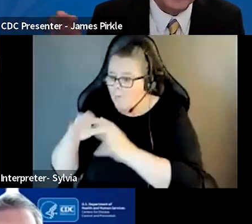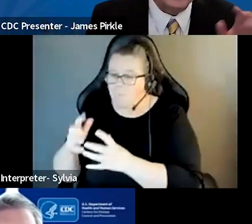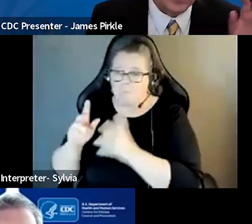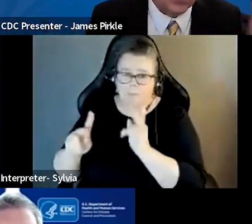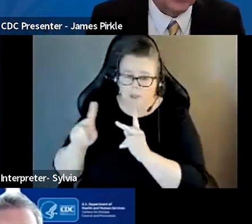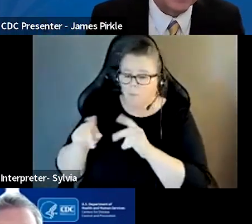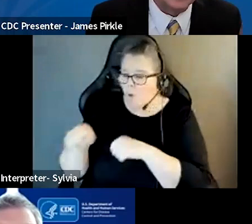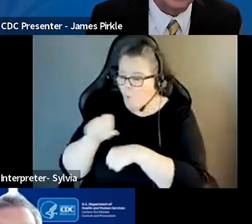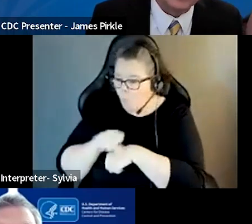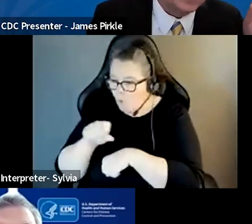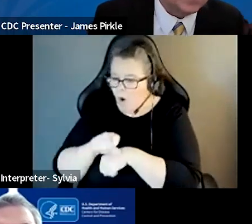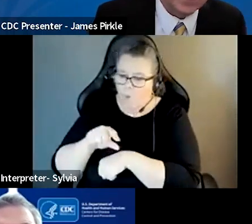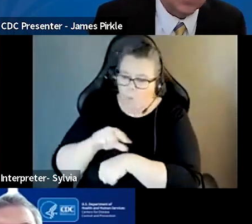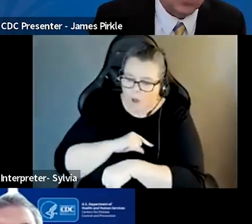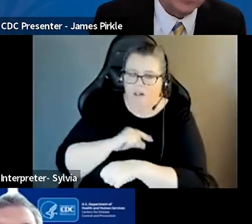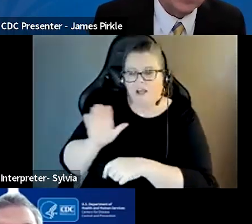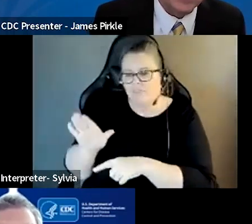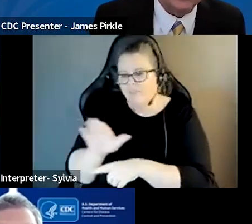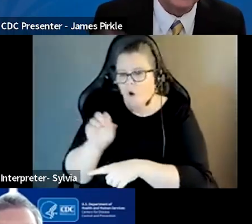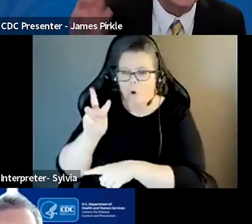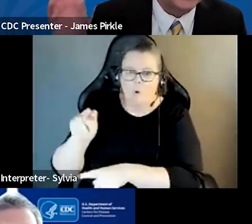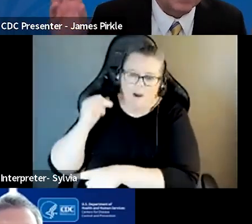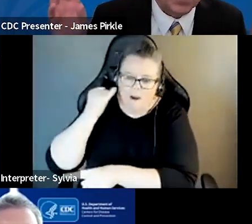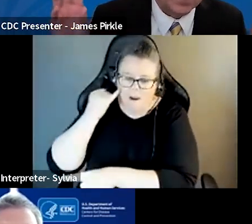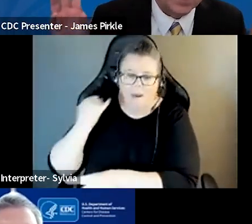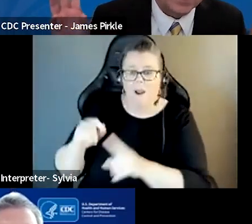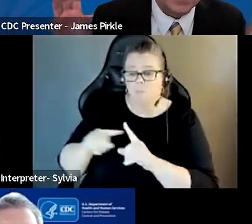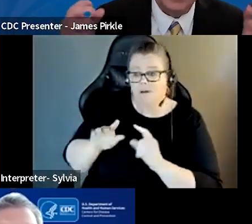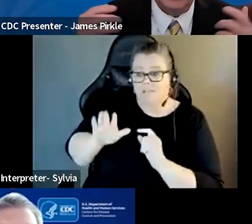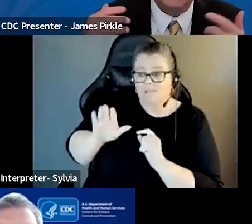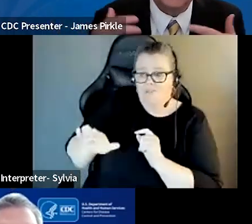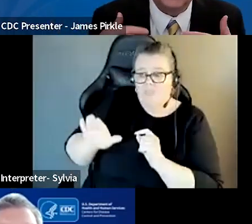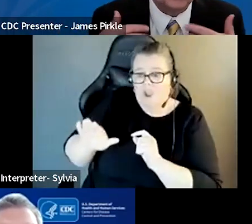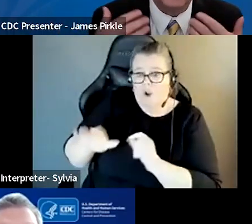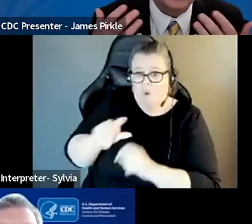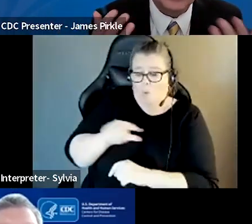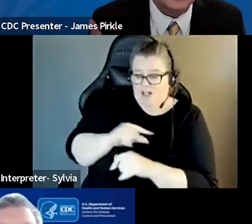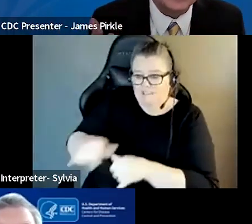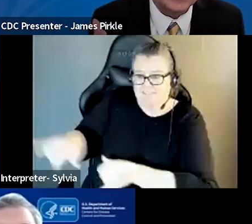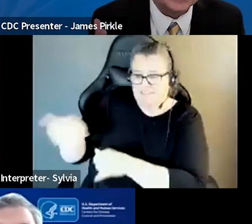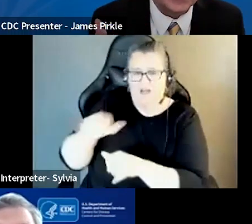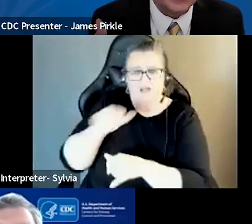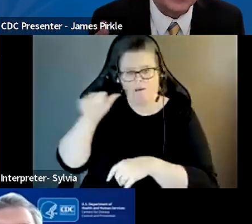and had their own idea, but this set of quality standards was different than this. And if you said, "What was the CDC standard,"